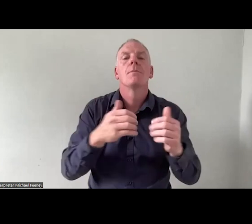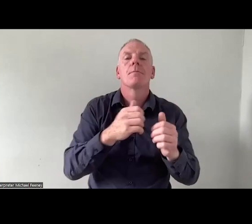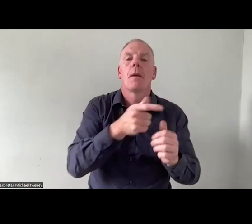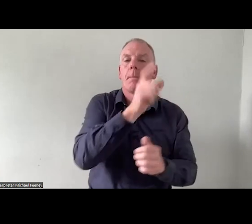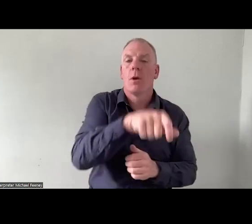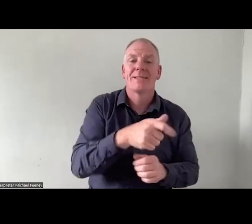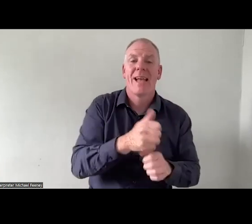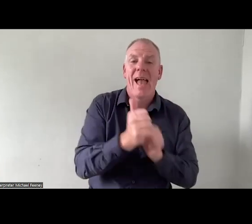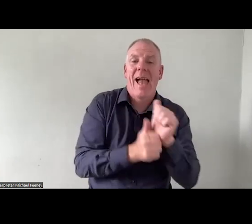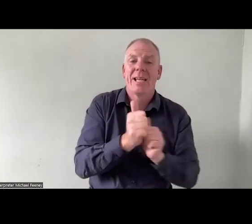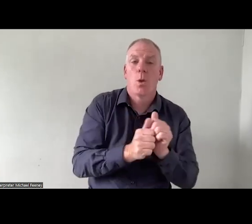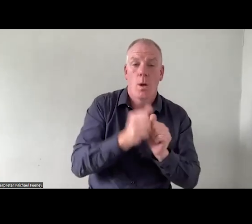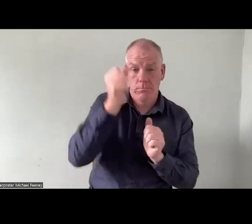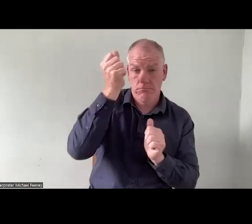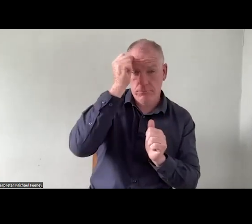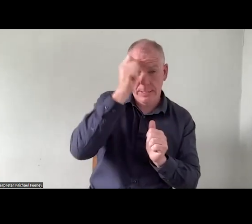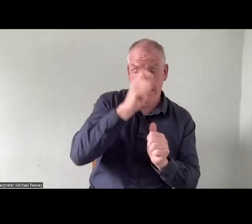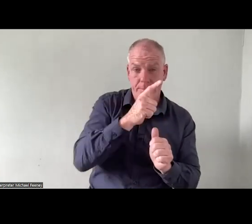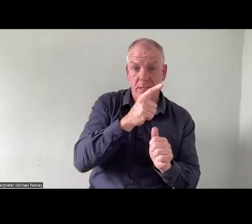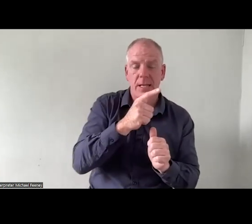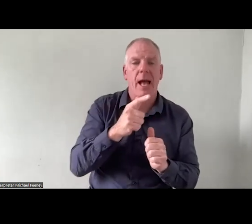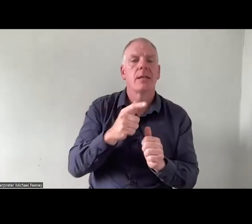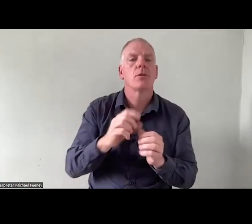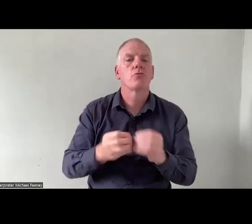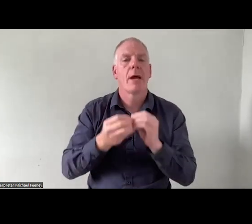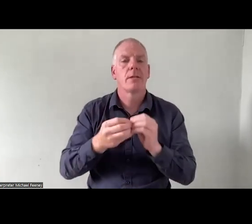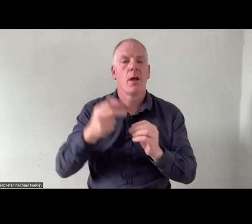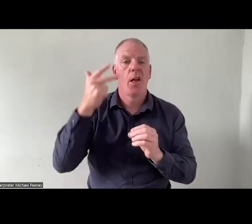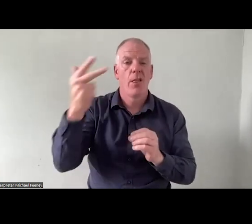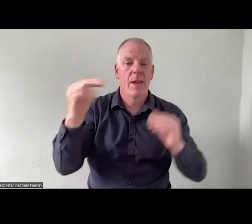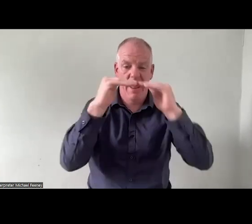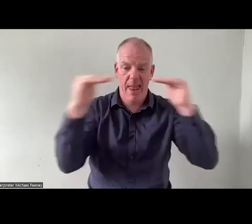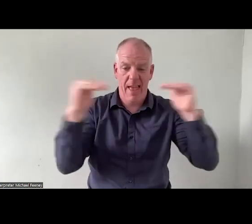The industry standard that we created was three lines of text on a display,